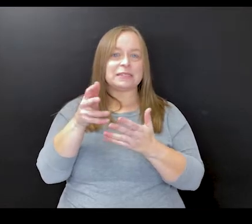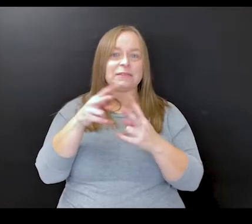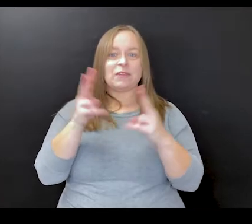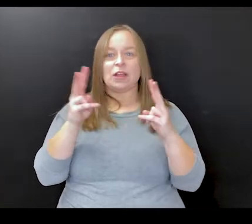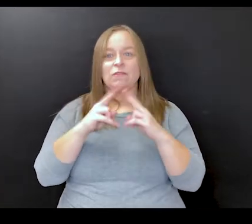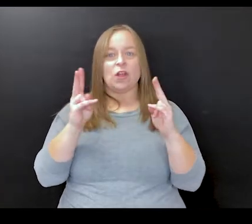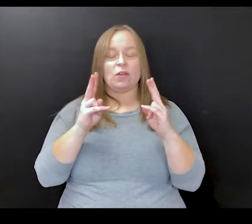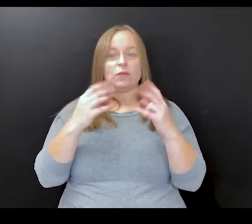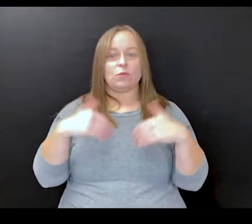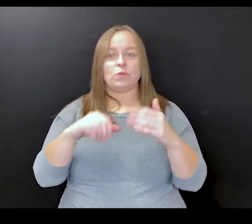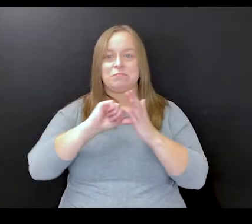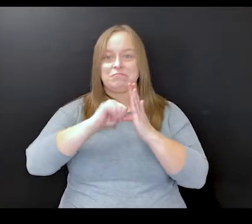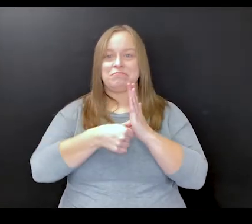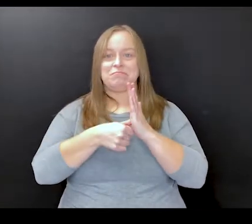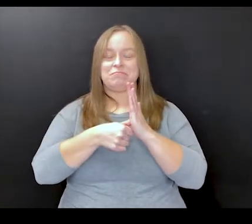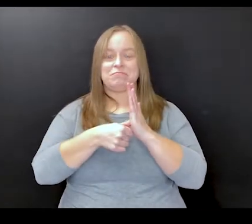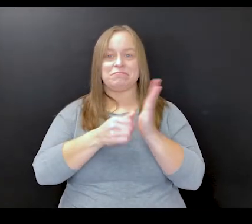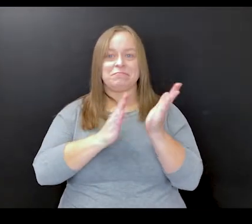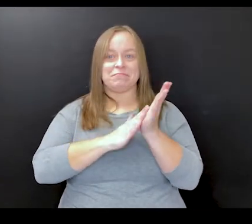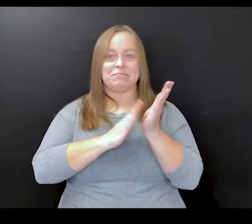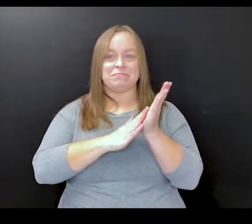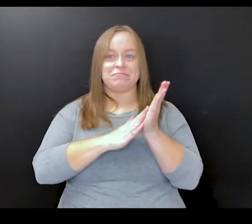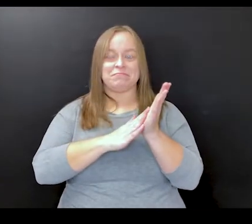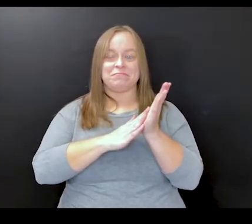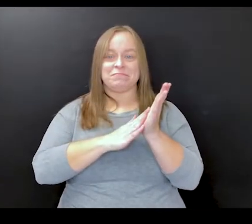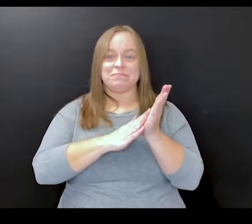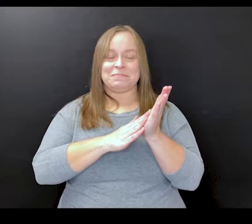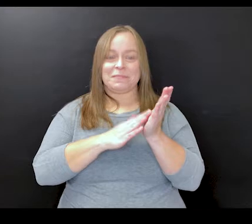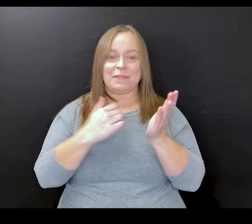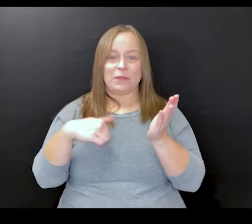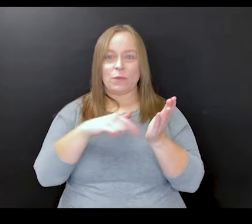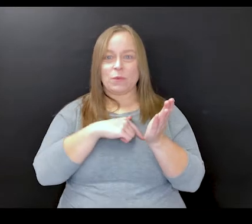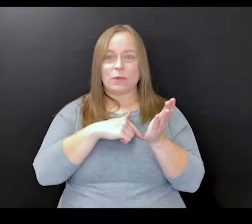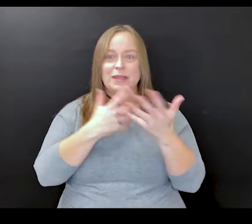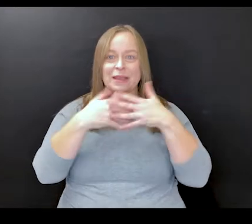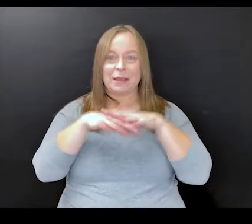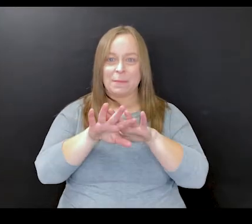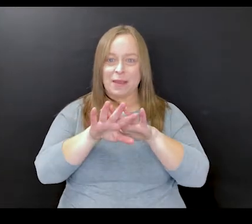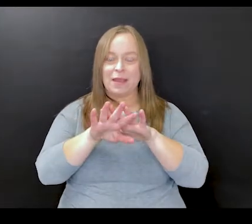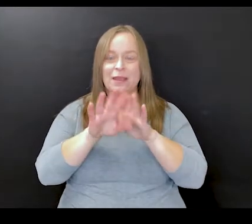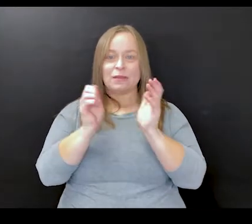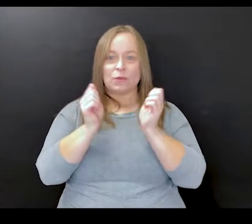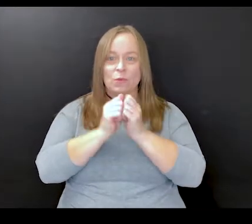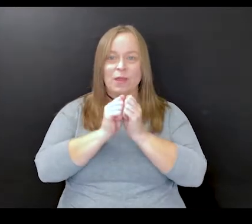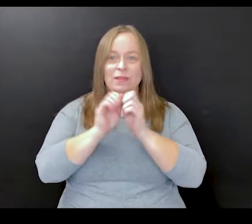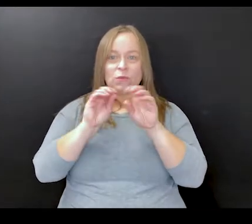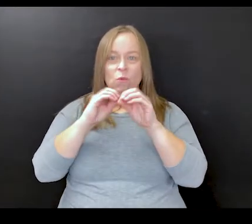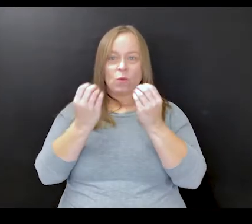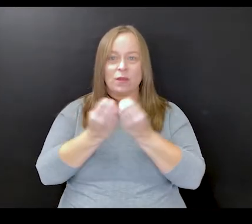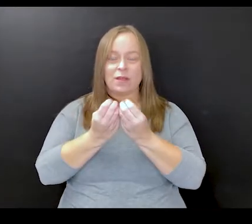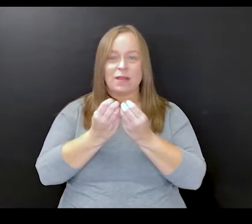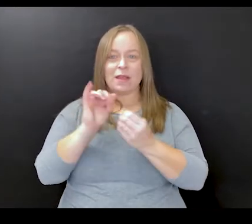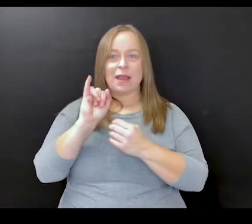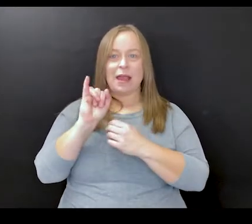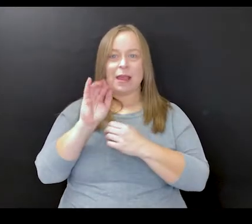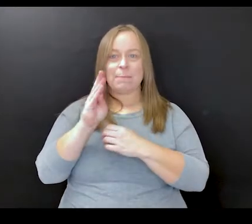very impressive accomplishment that we combined with the organization IBERO